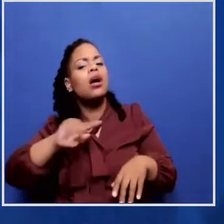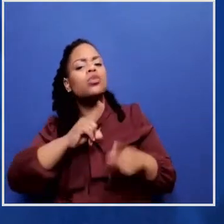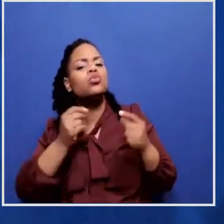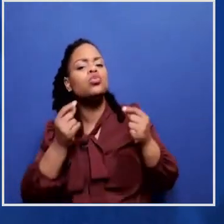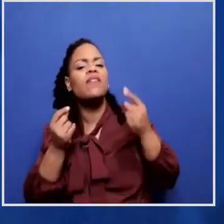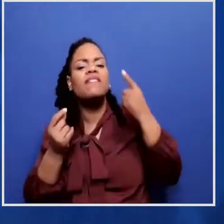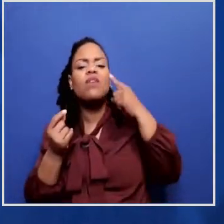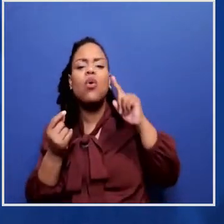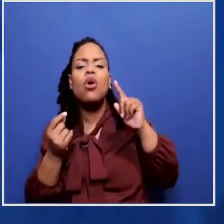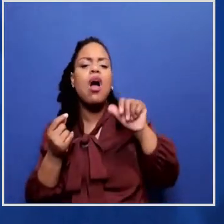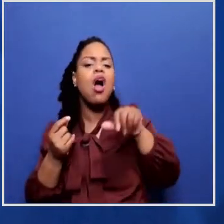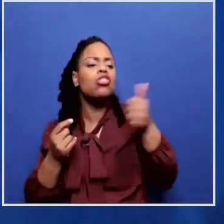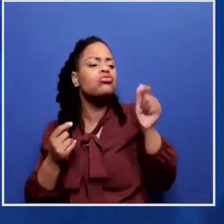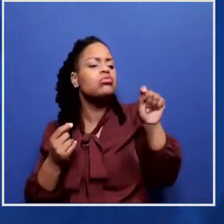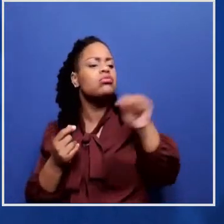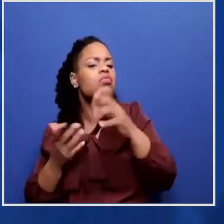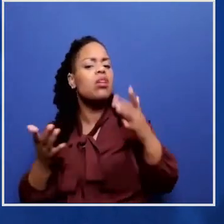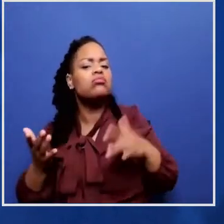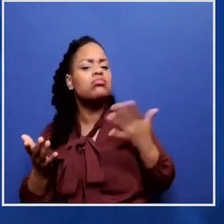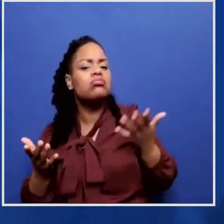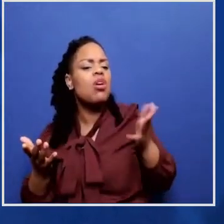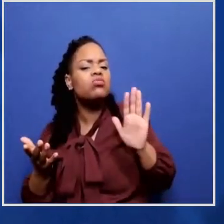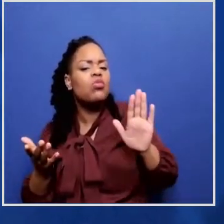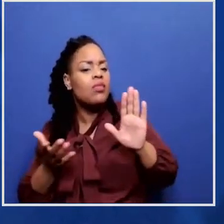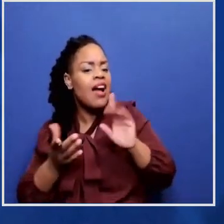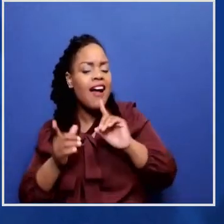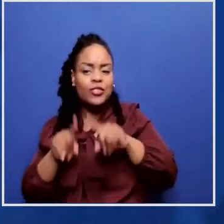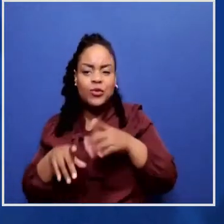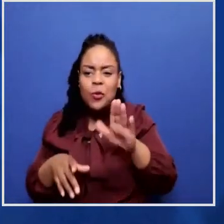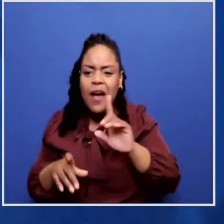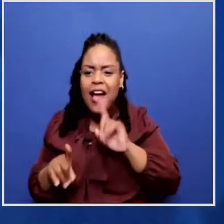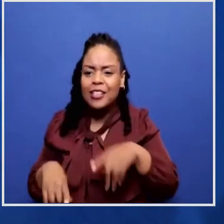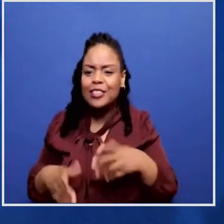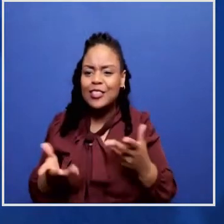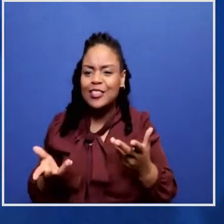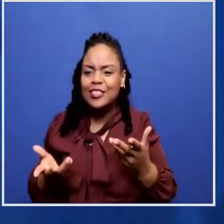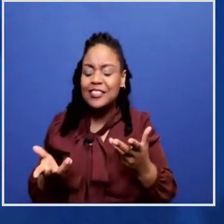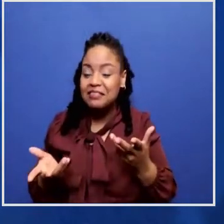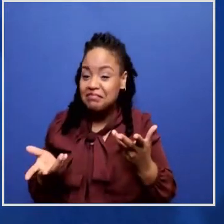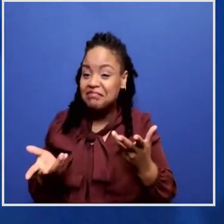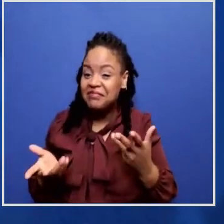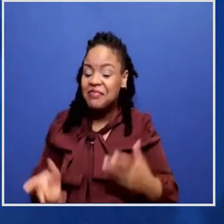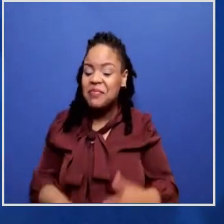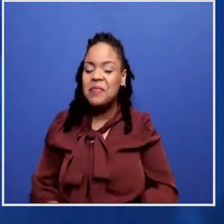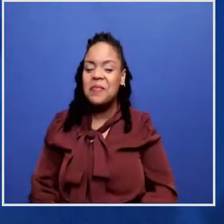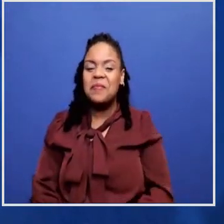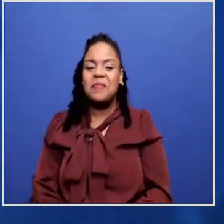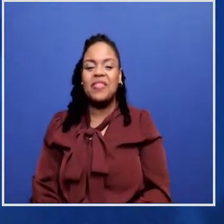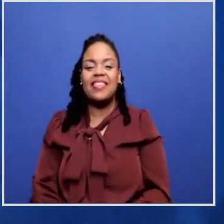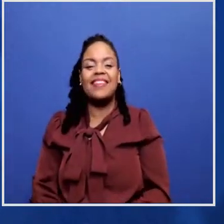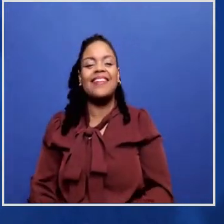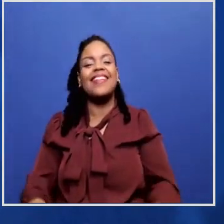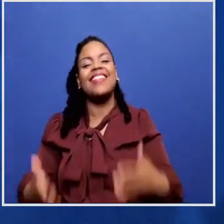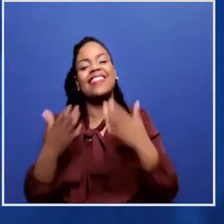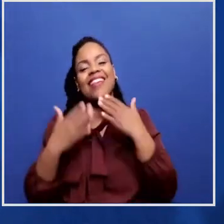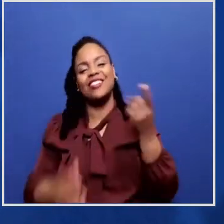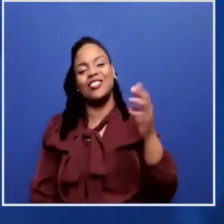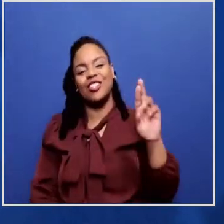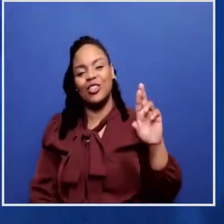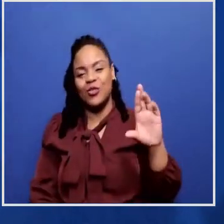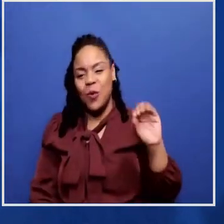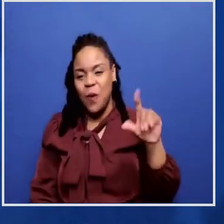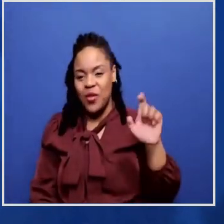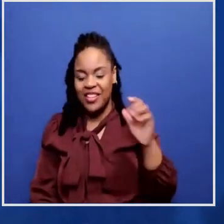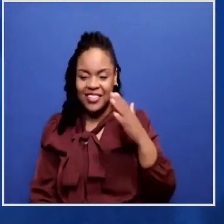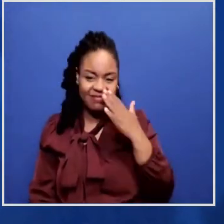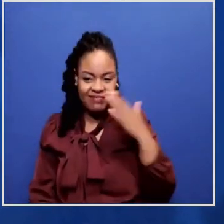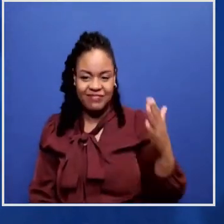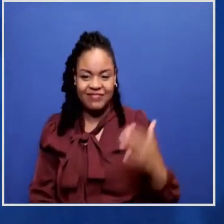DOING FOR OTHERS?